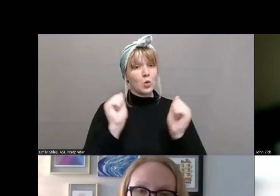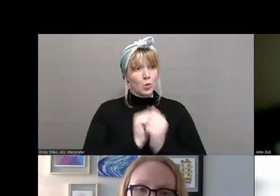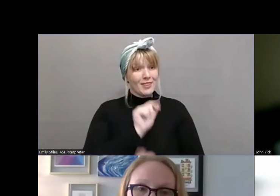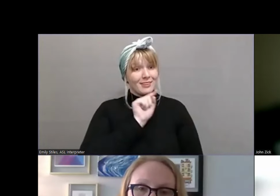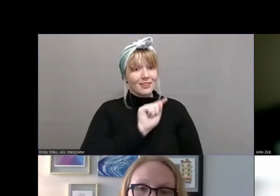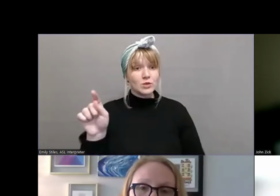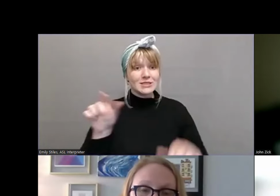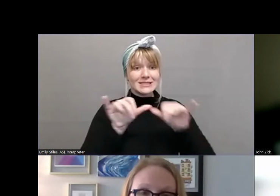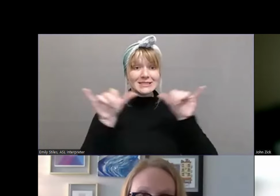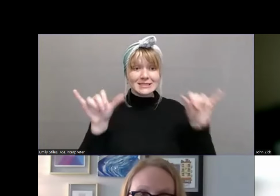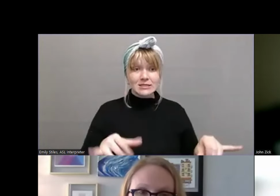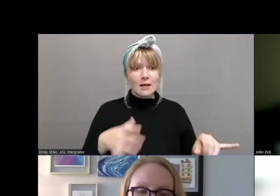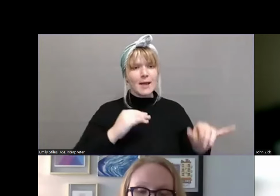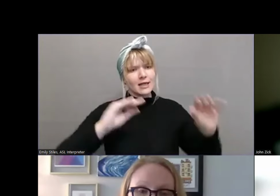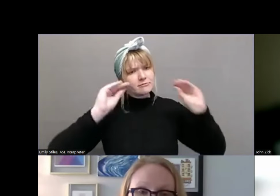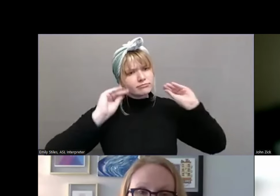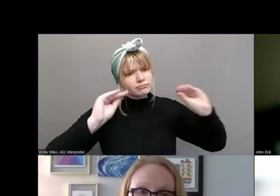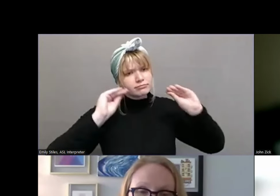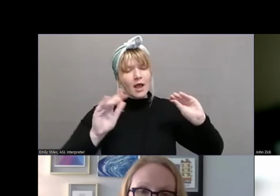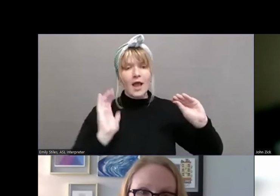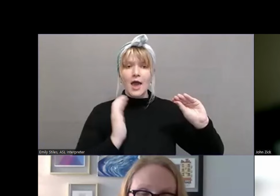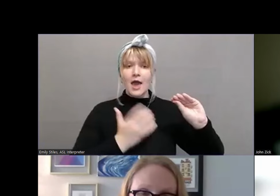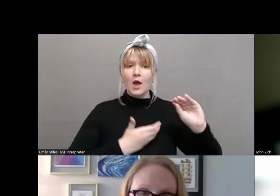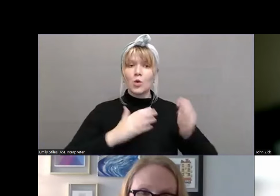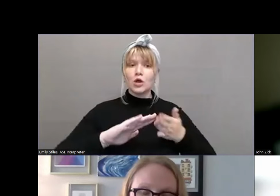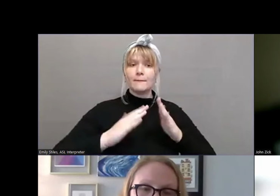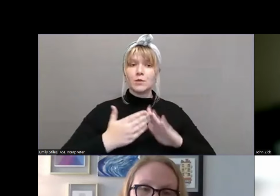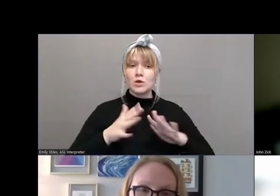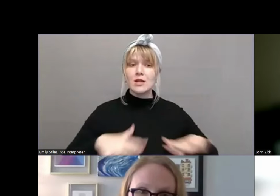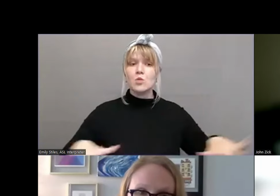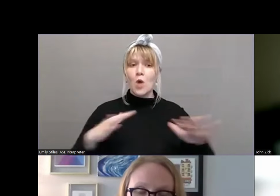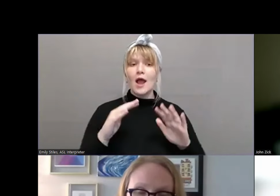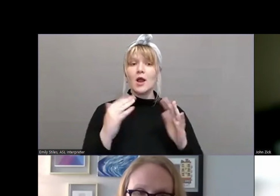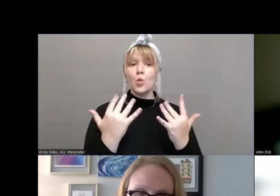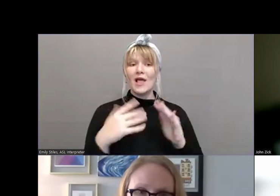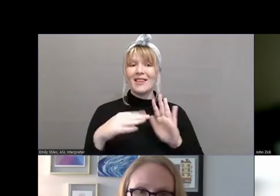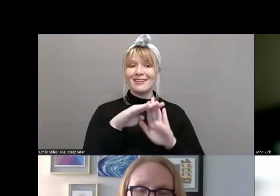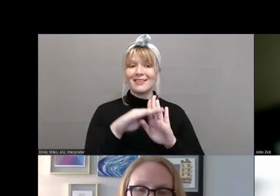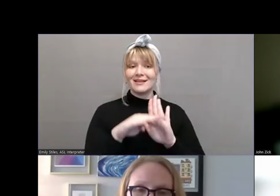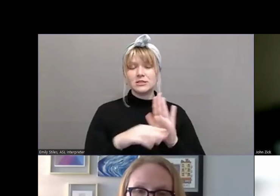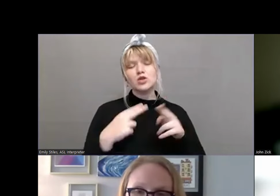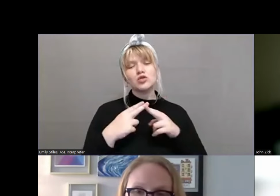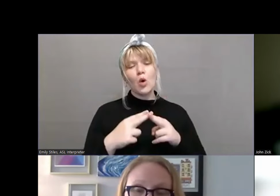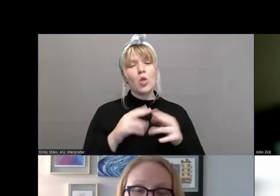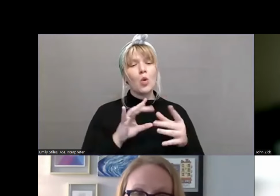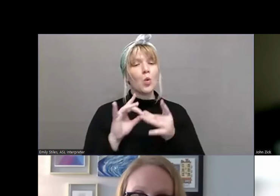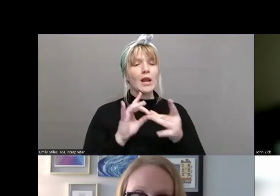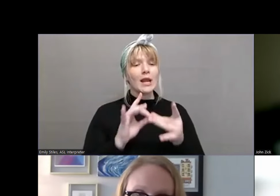educate on our community-wide waitlist, which is called coordinated entry, and the process